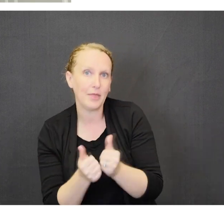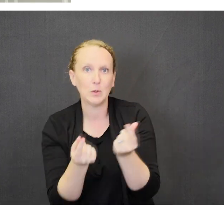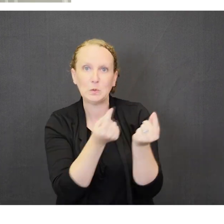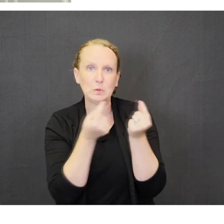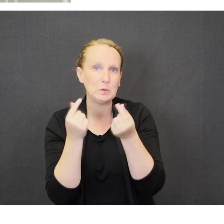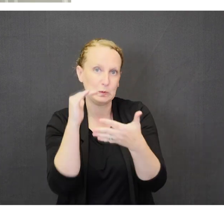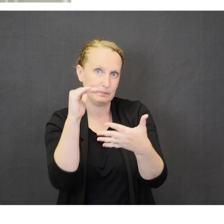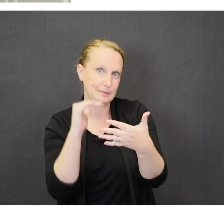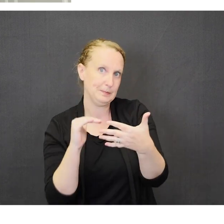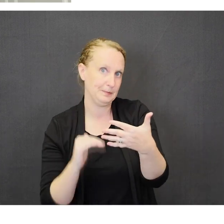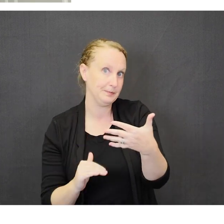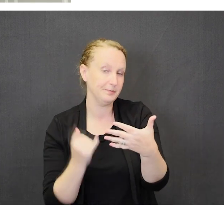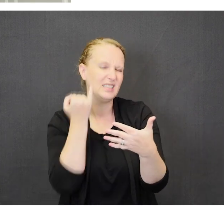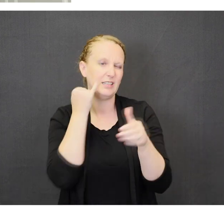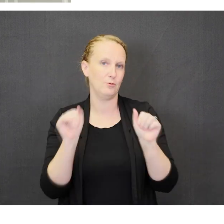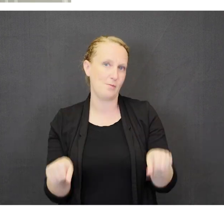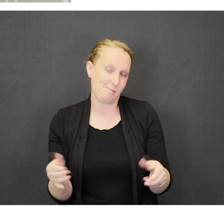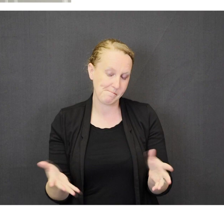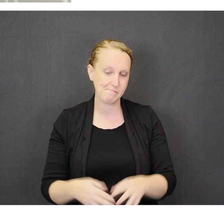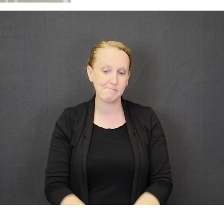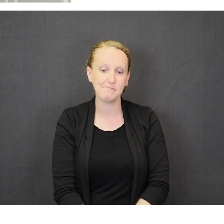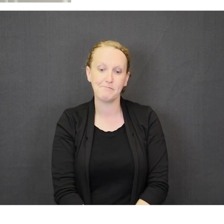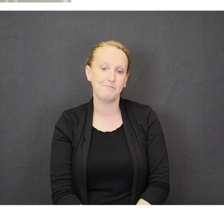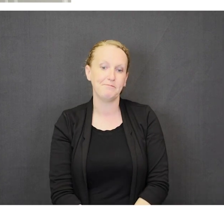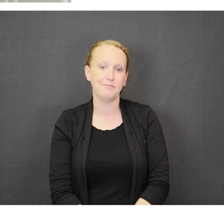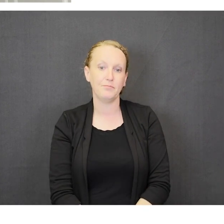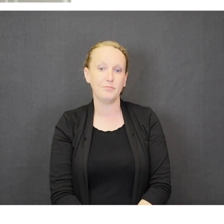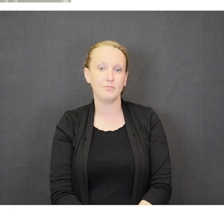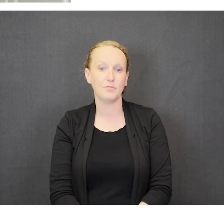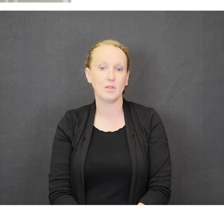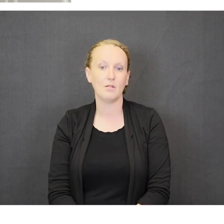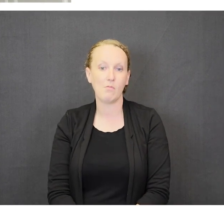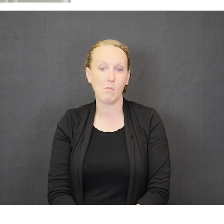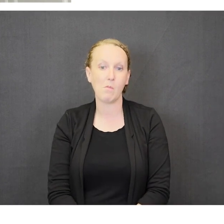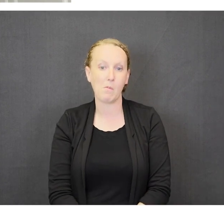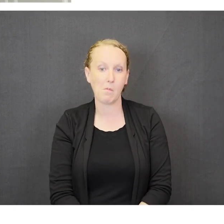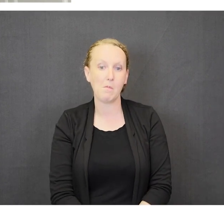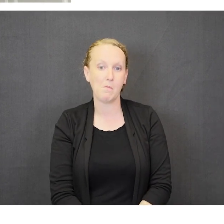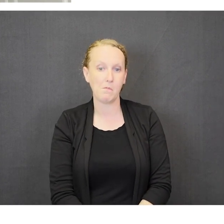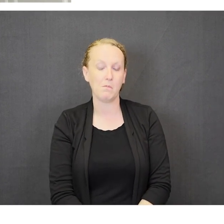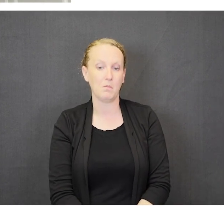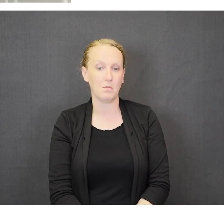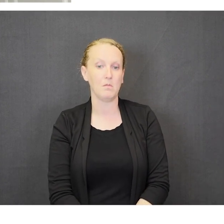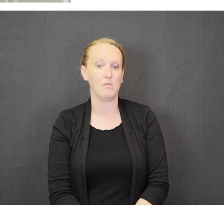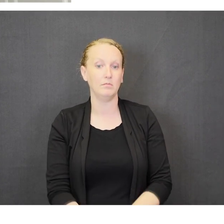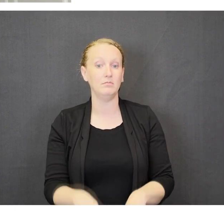family if you're if you're able to I realize that for some families this is